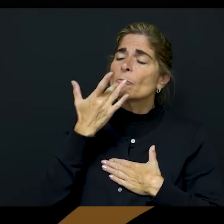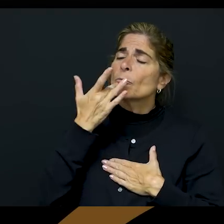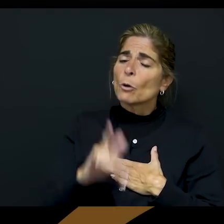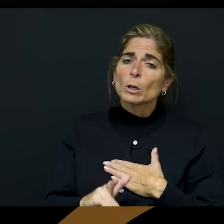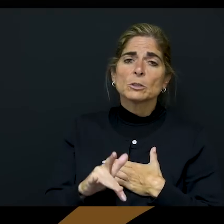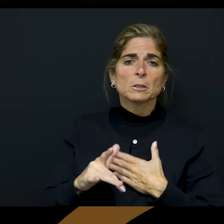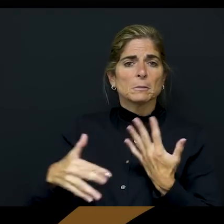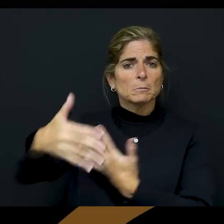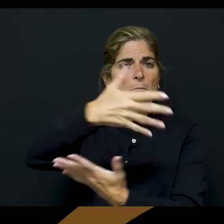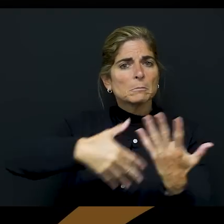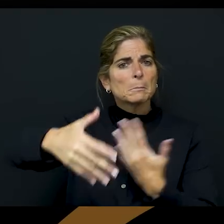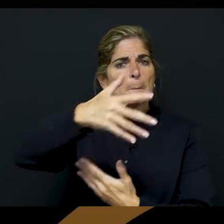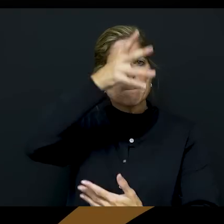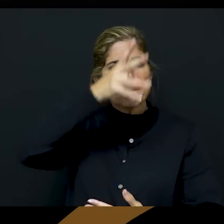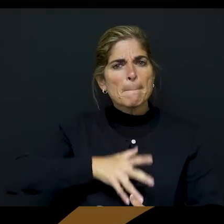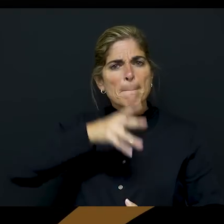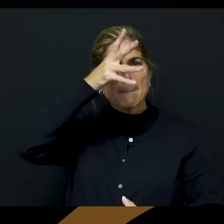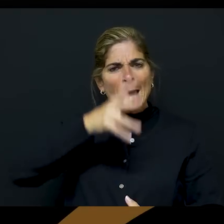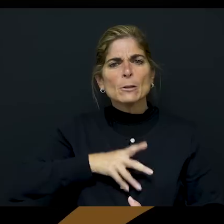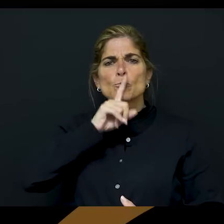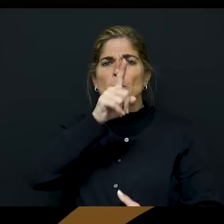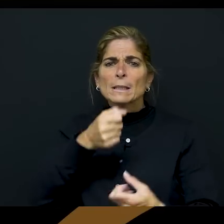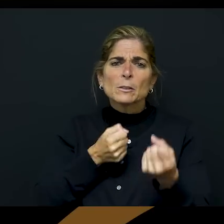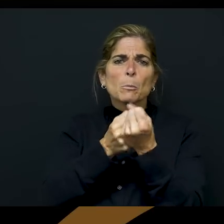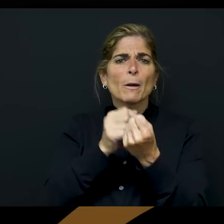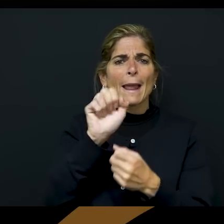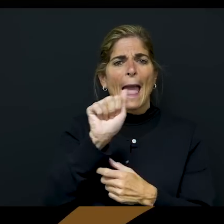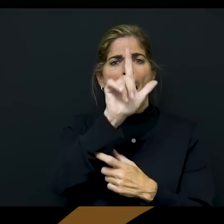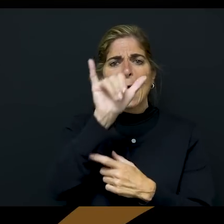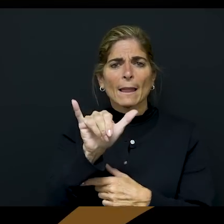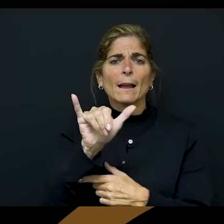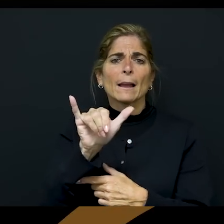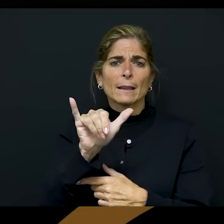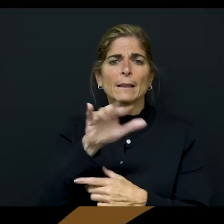I'm really incredibly fortunate to be surrounded by men who have supported me in my race